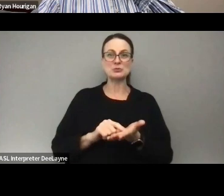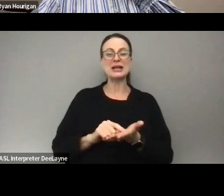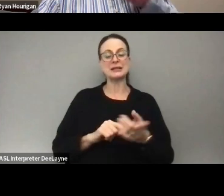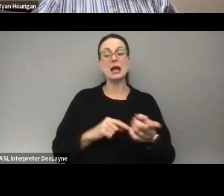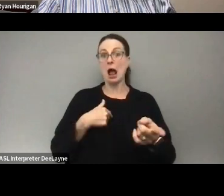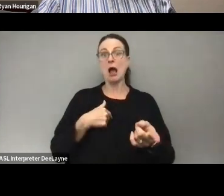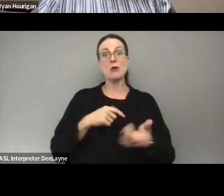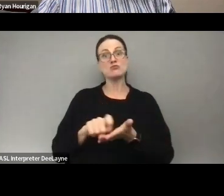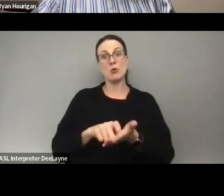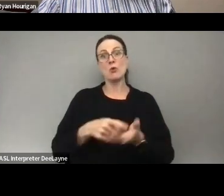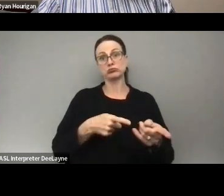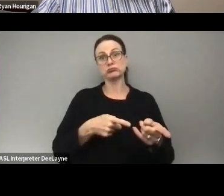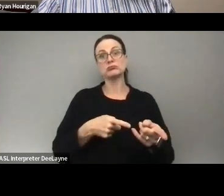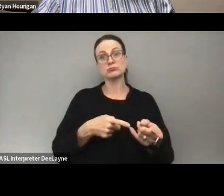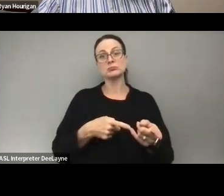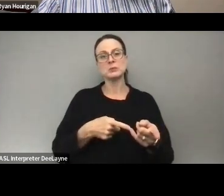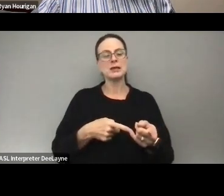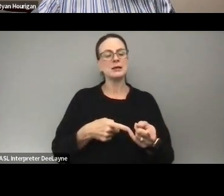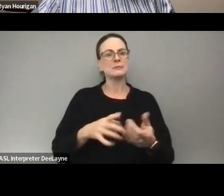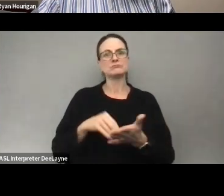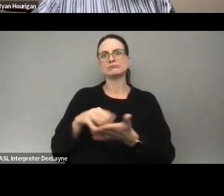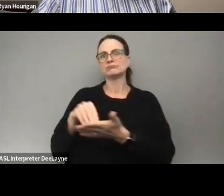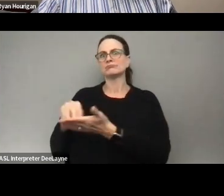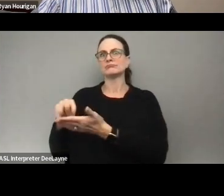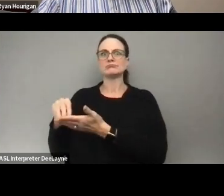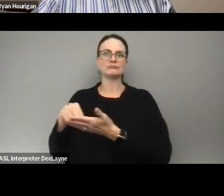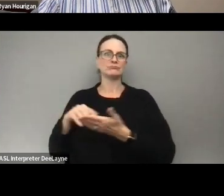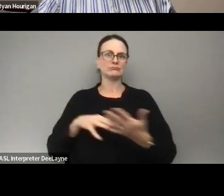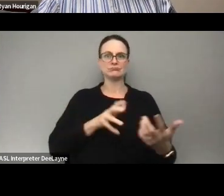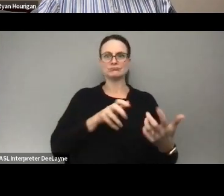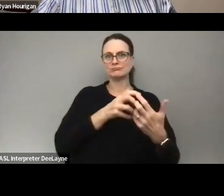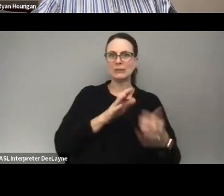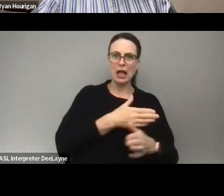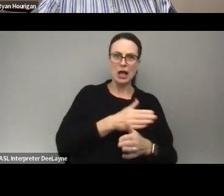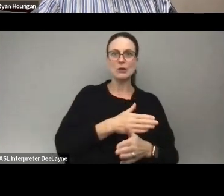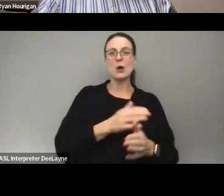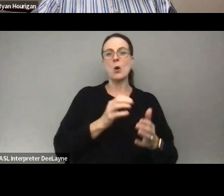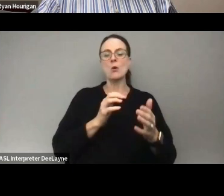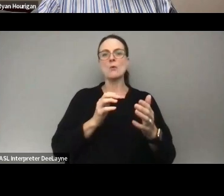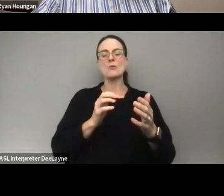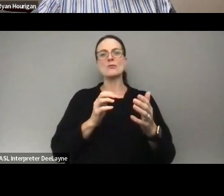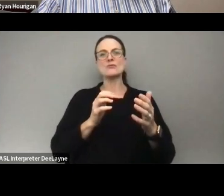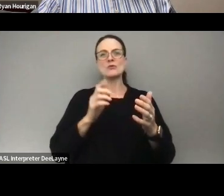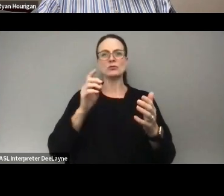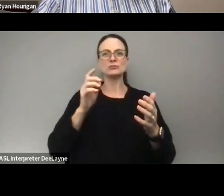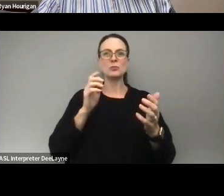I've learned a lot about accommodating students with or without exceptionalities.